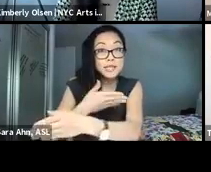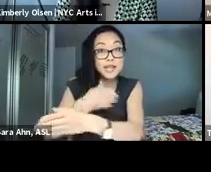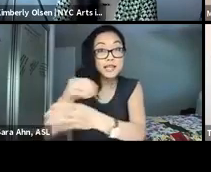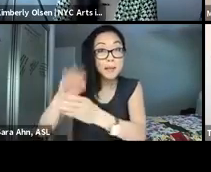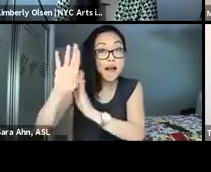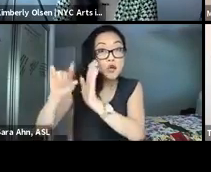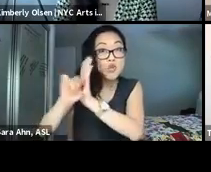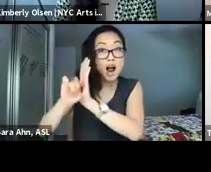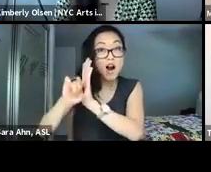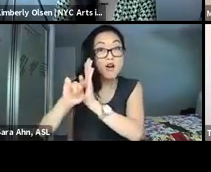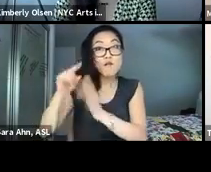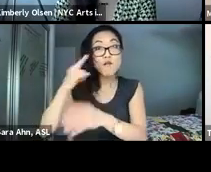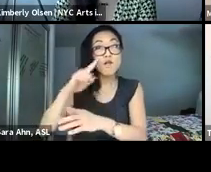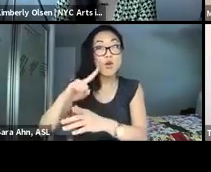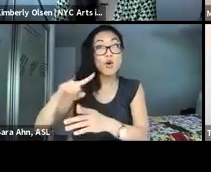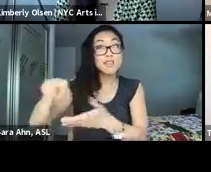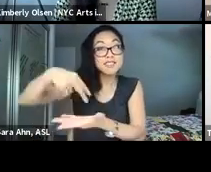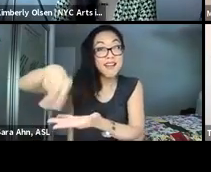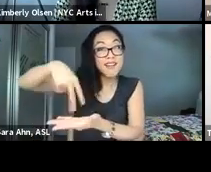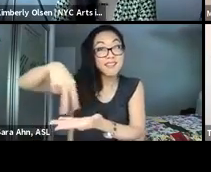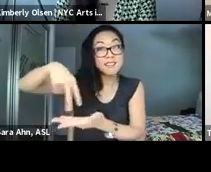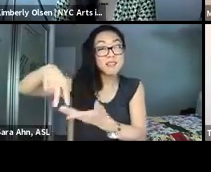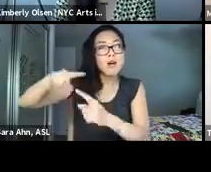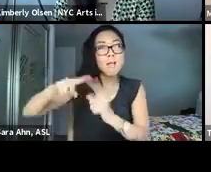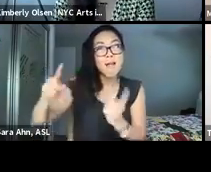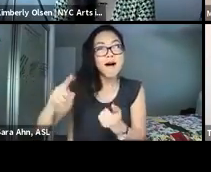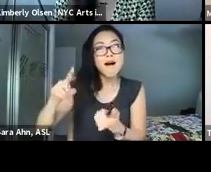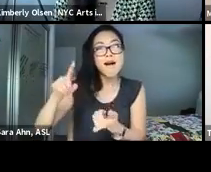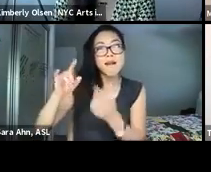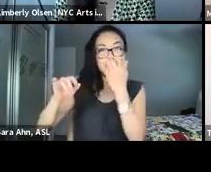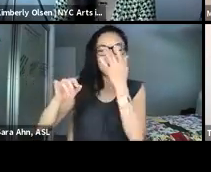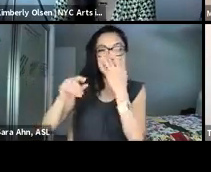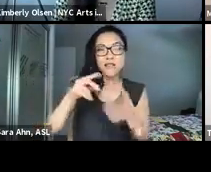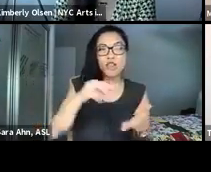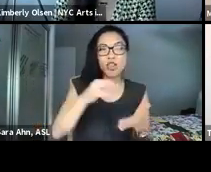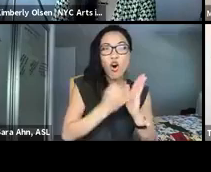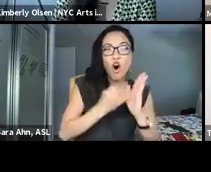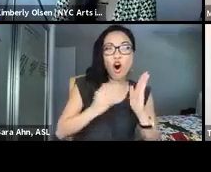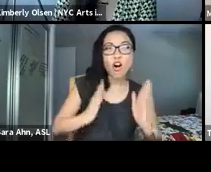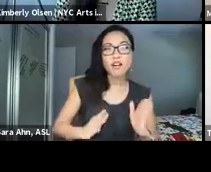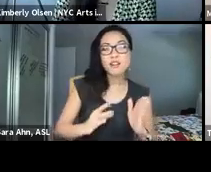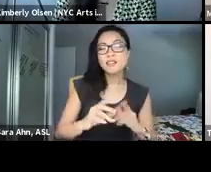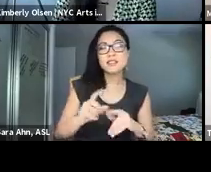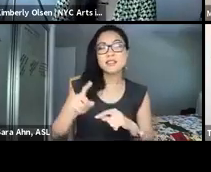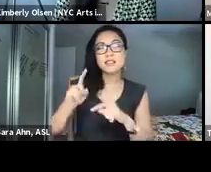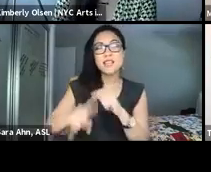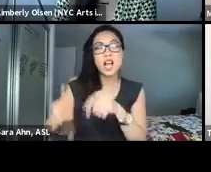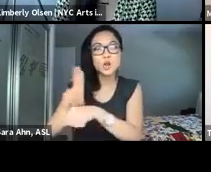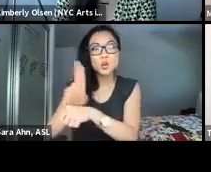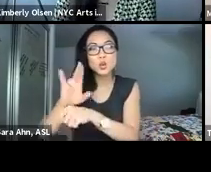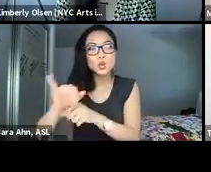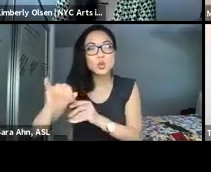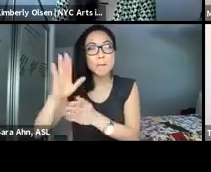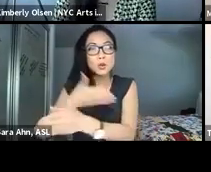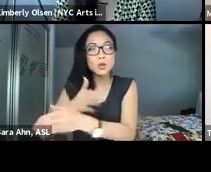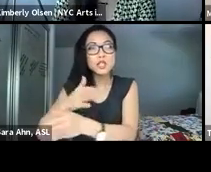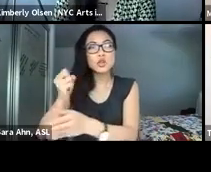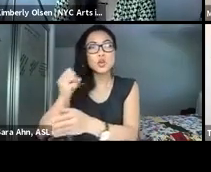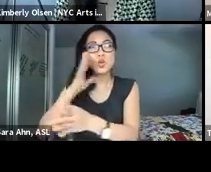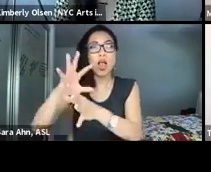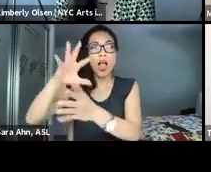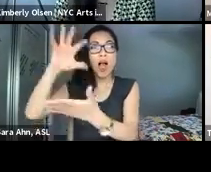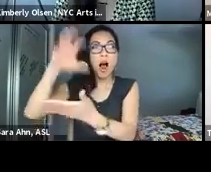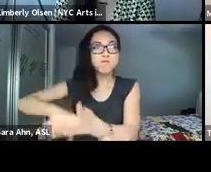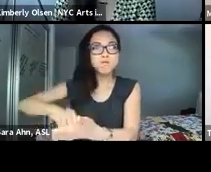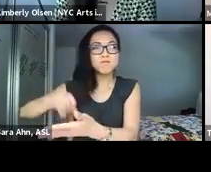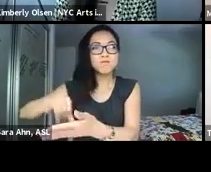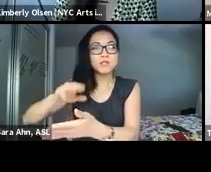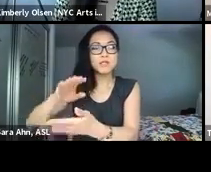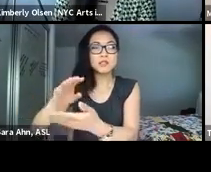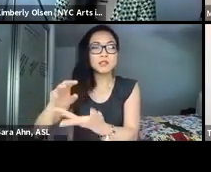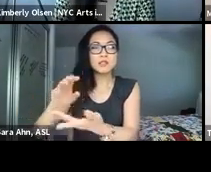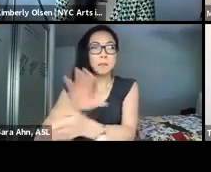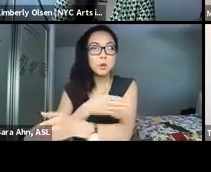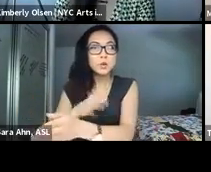making when we remove art as a necessary service for the Department of Education to hire and